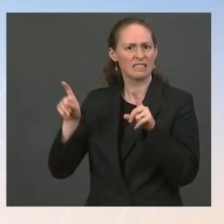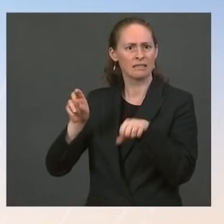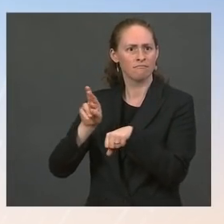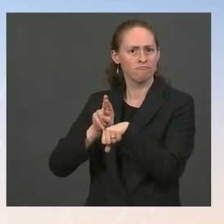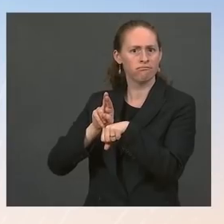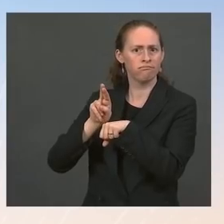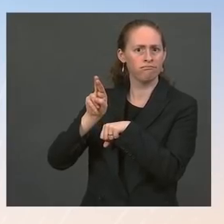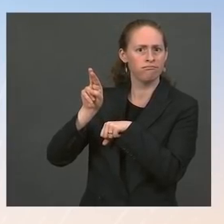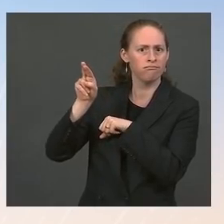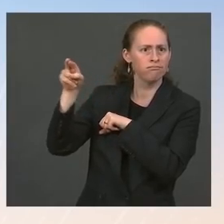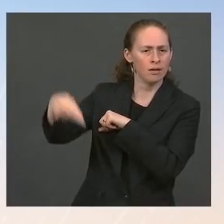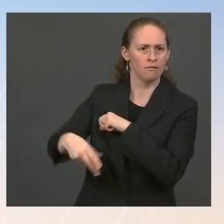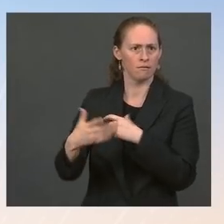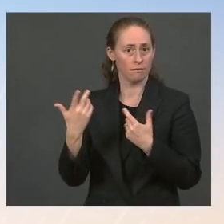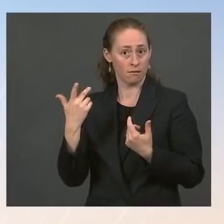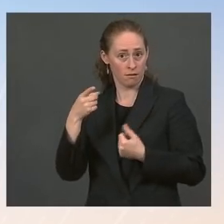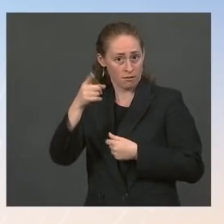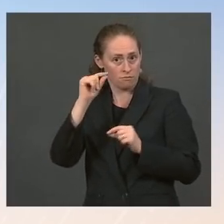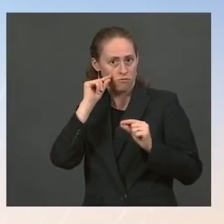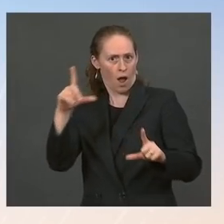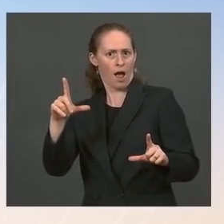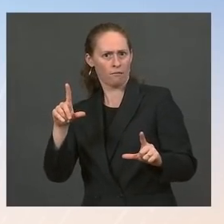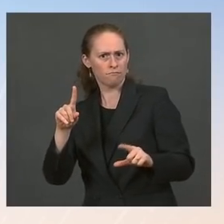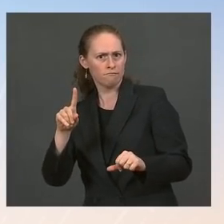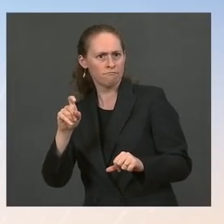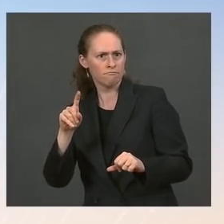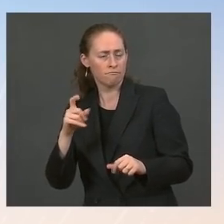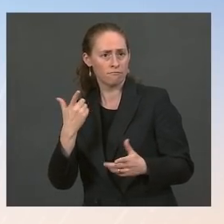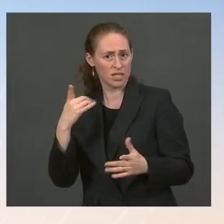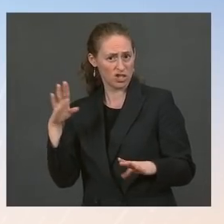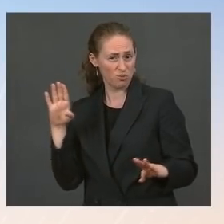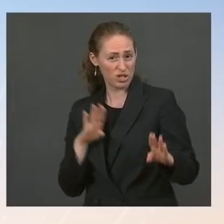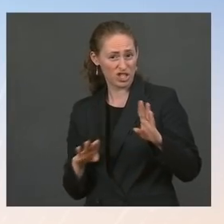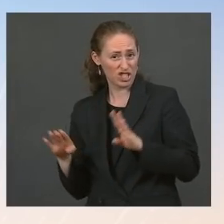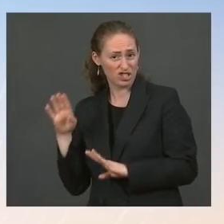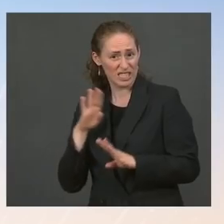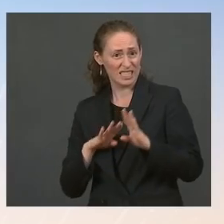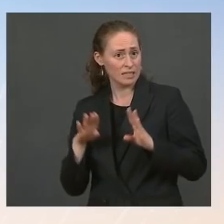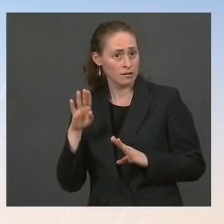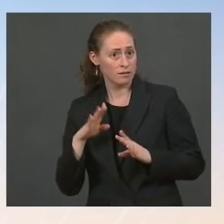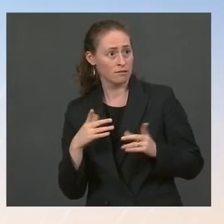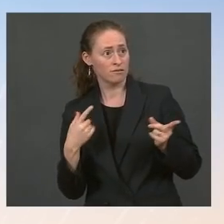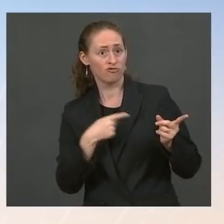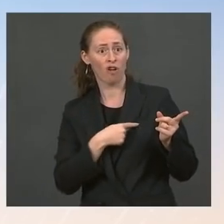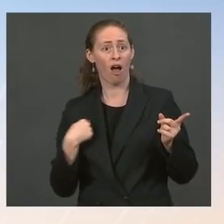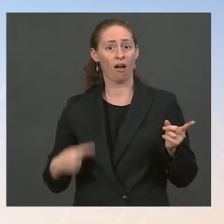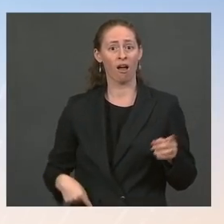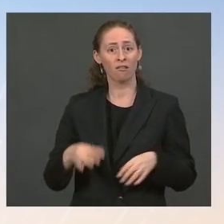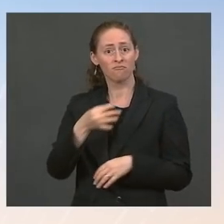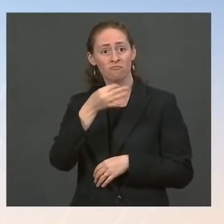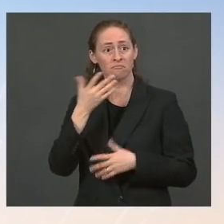Are these accurate? And do these raise concerns about China's nuclear capabilities? Ms. Psaki: Well, I know General --